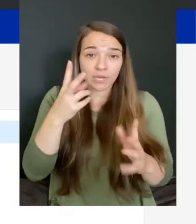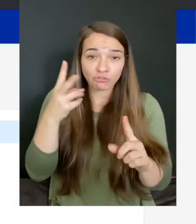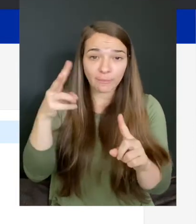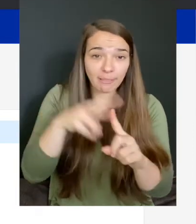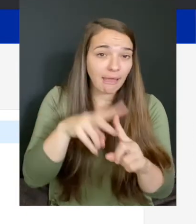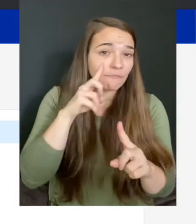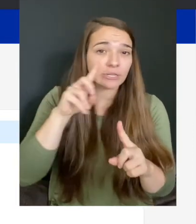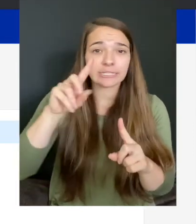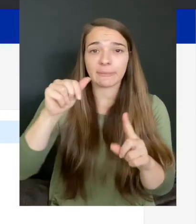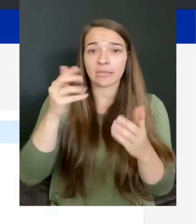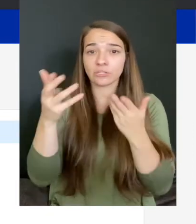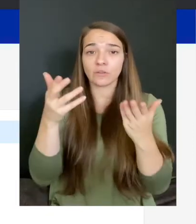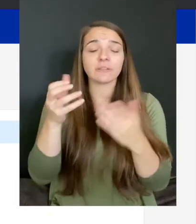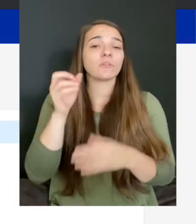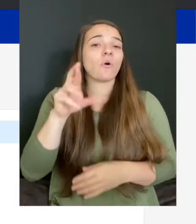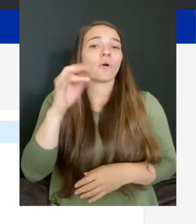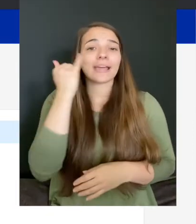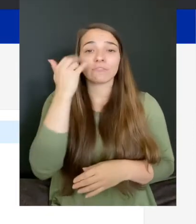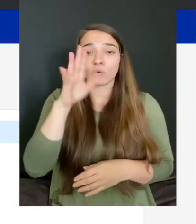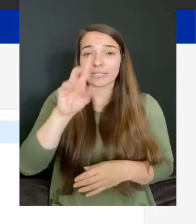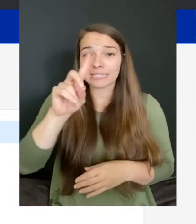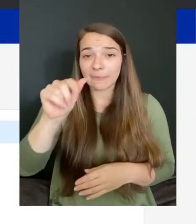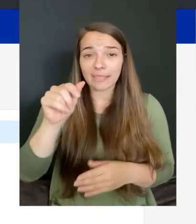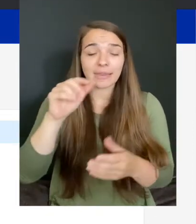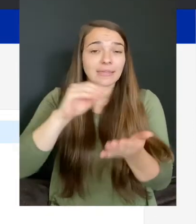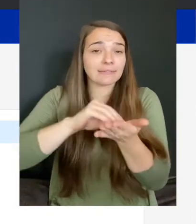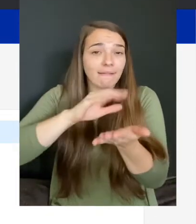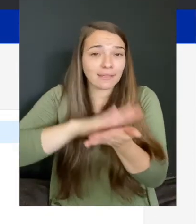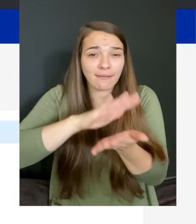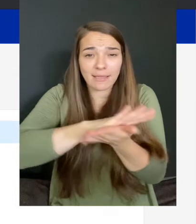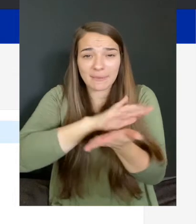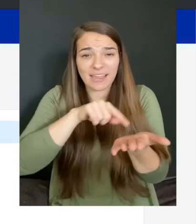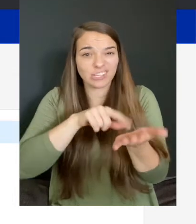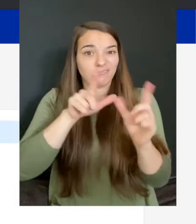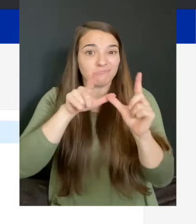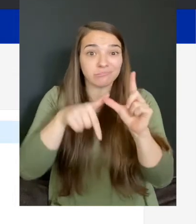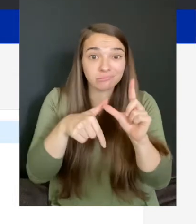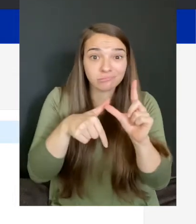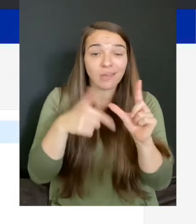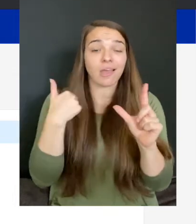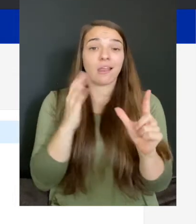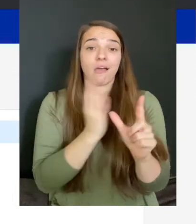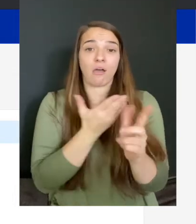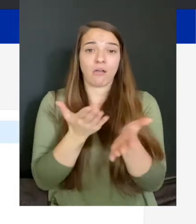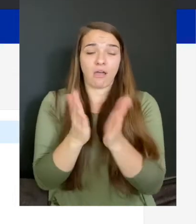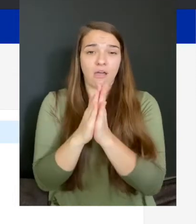services or if your disability documentation is outdated in our office request updated